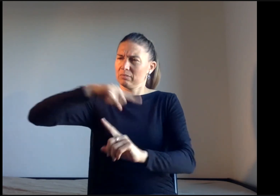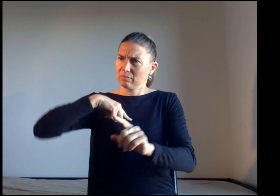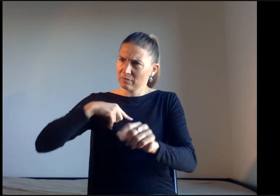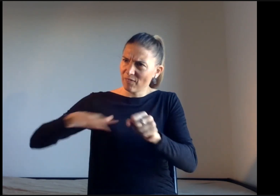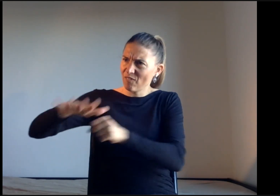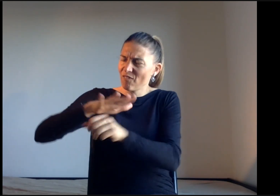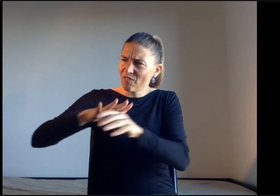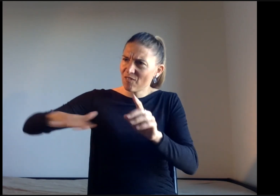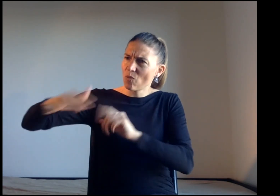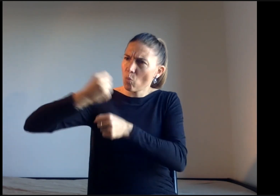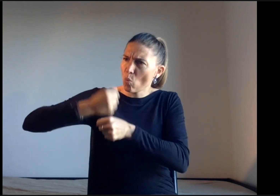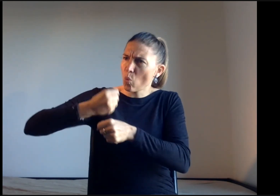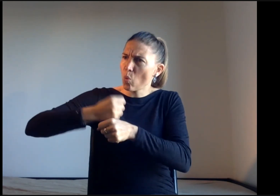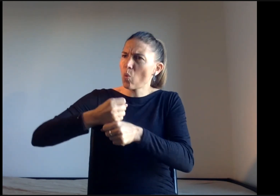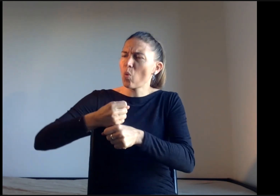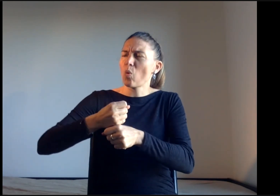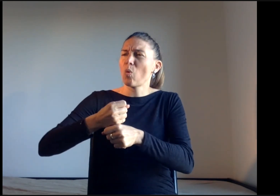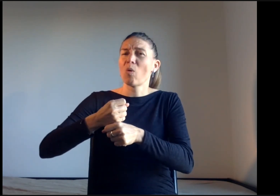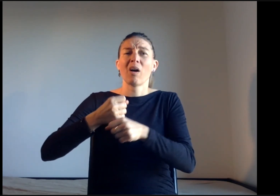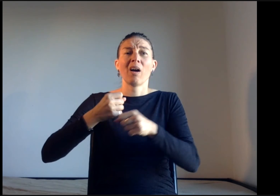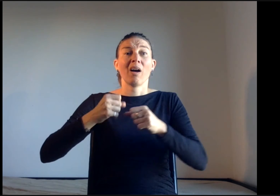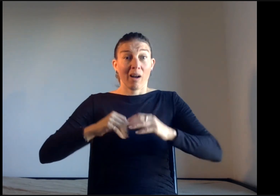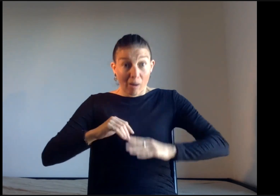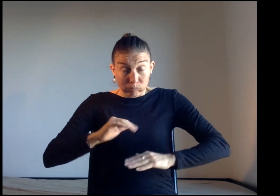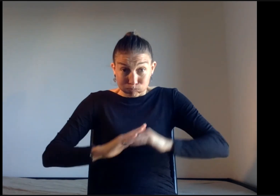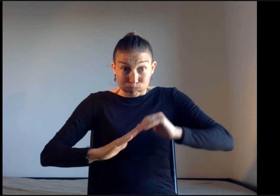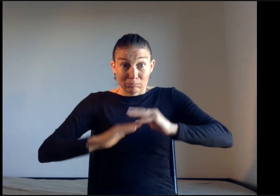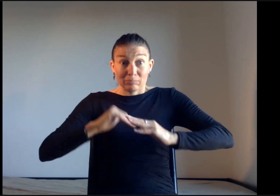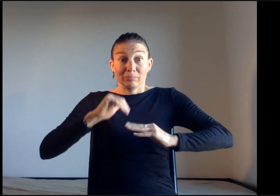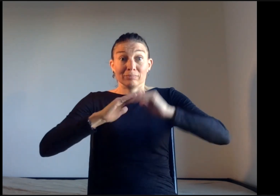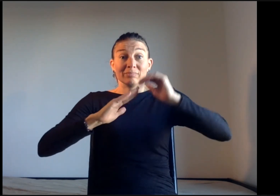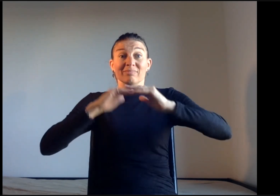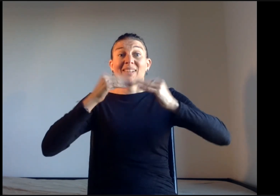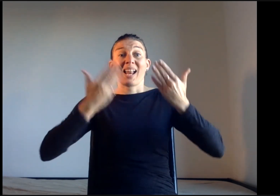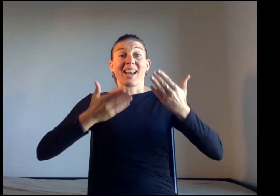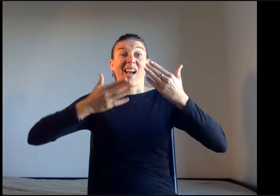What security measures will be put in place to return to school?